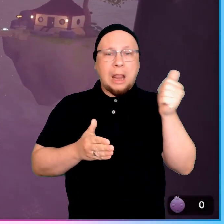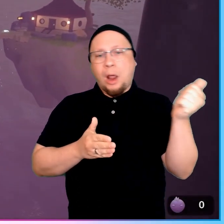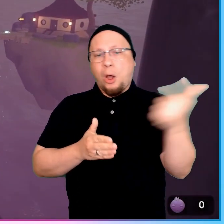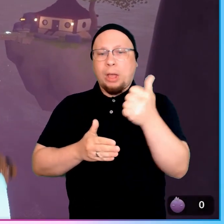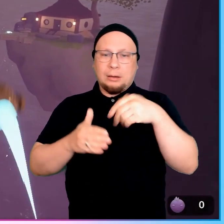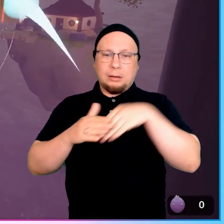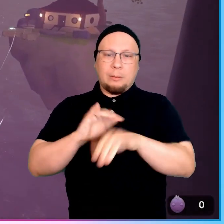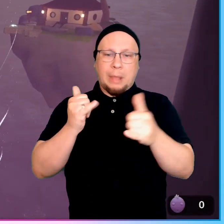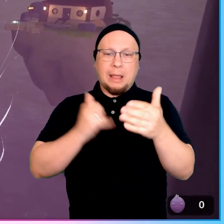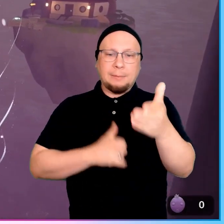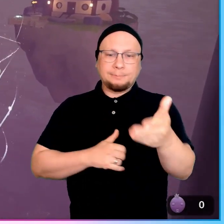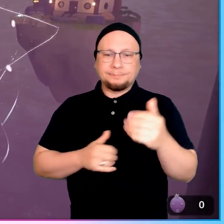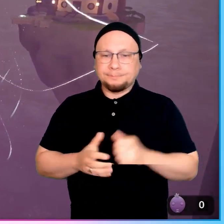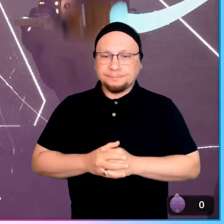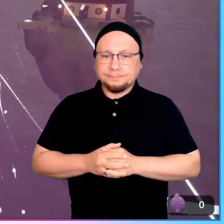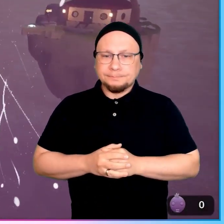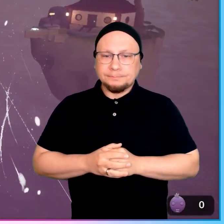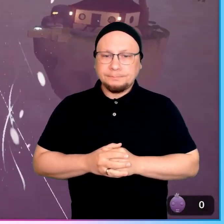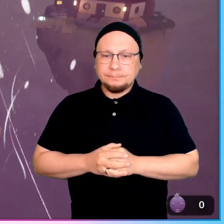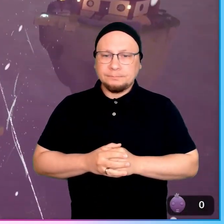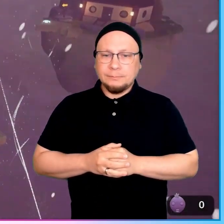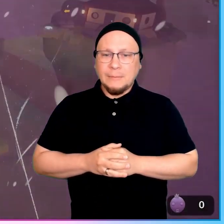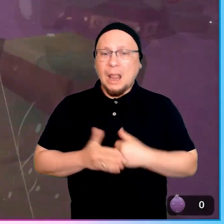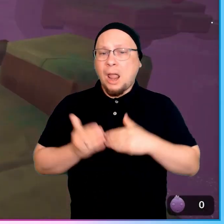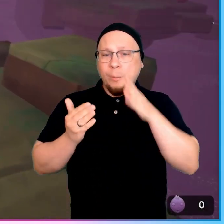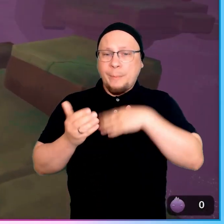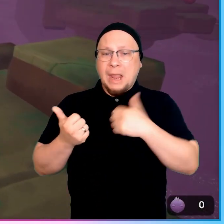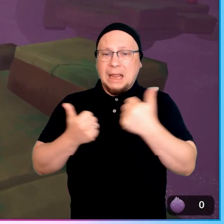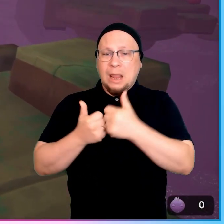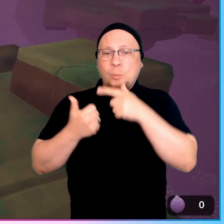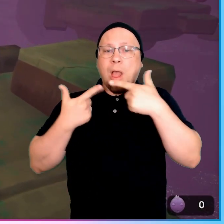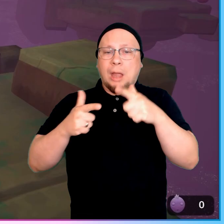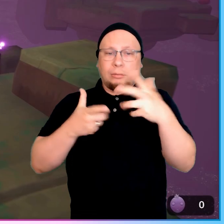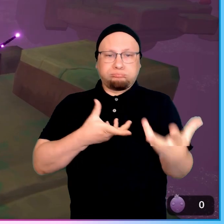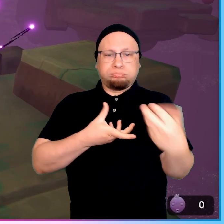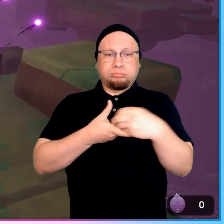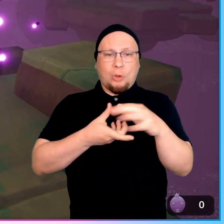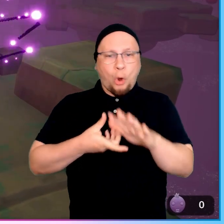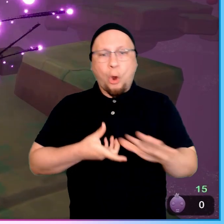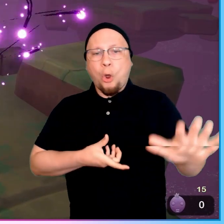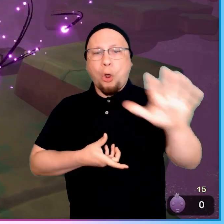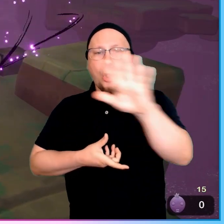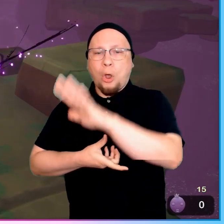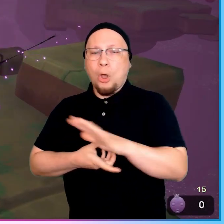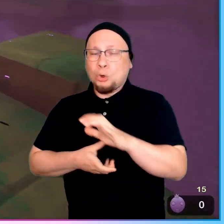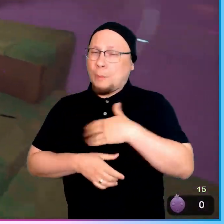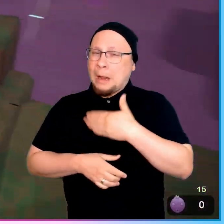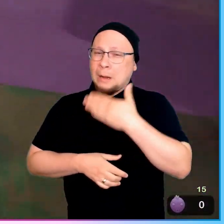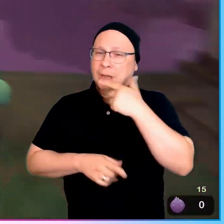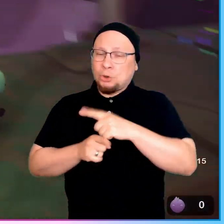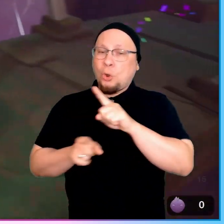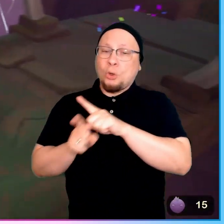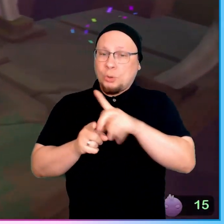We are committed to making gaming inclusive for everyone, that’s why we are doing our best to develop a colourblind friendly game,